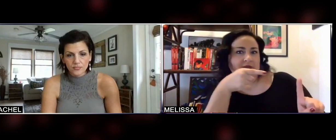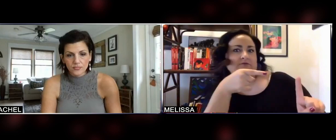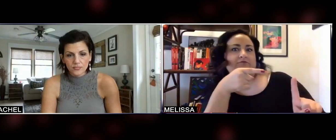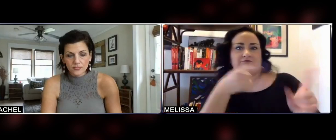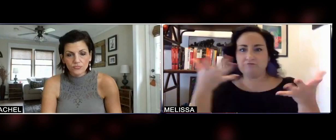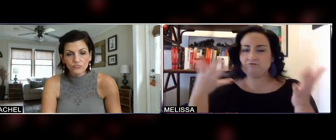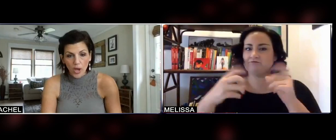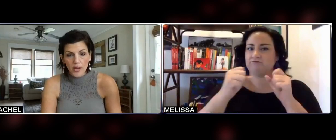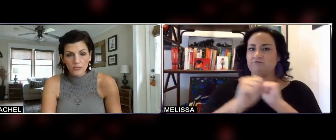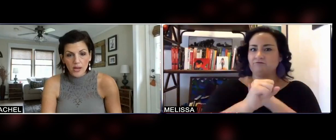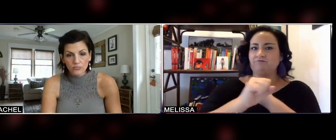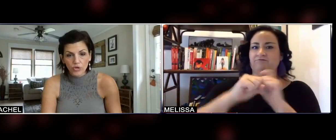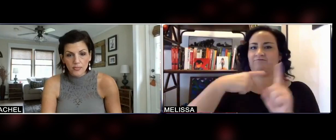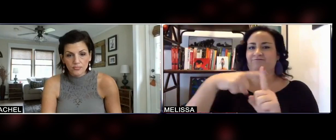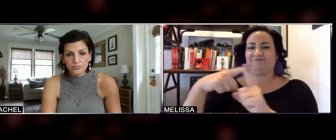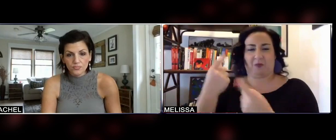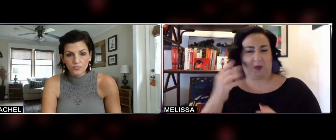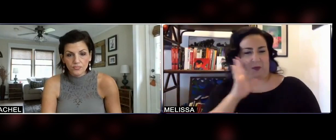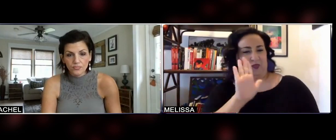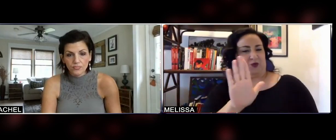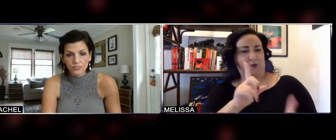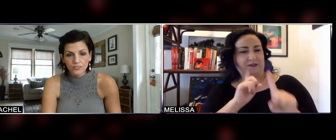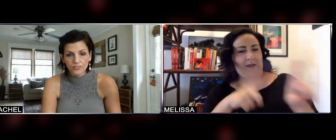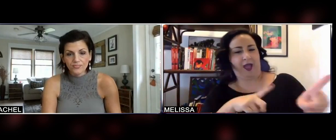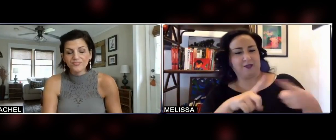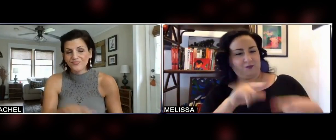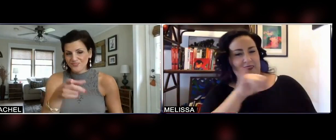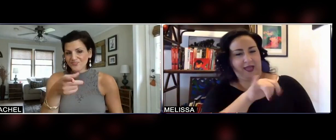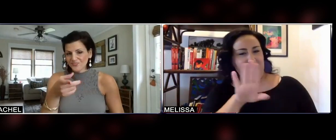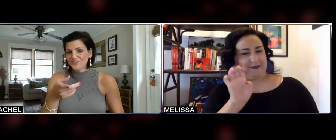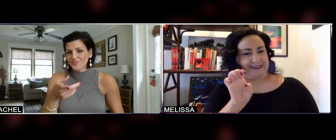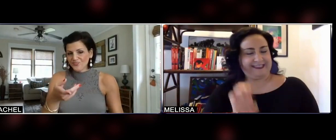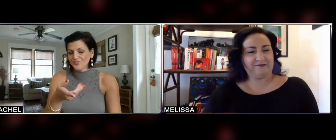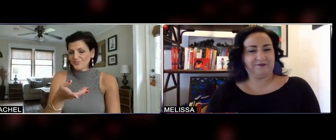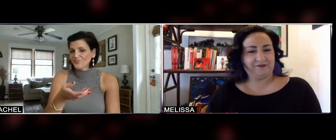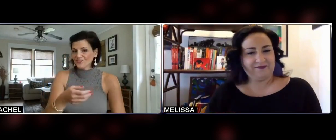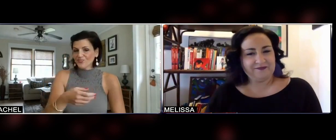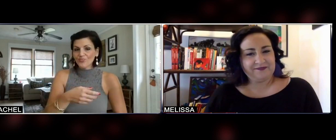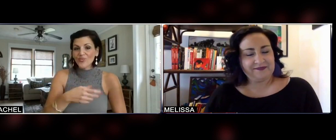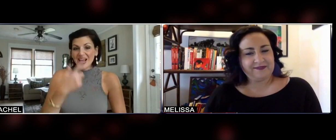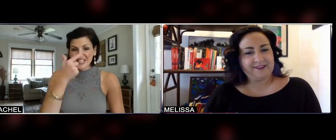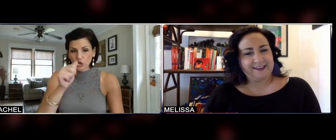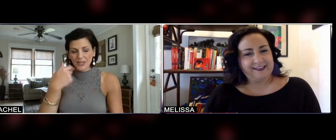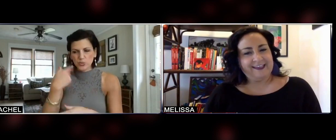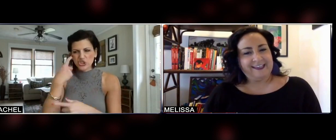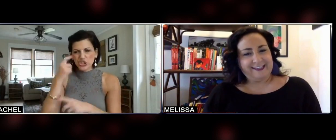in cochlear implants and will advertise that. What would your response be? It's interesting.